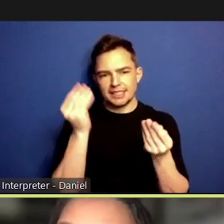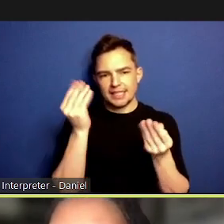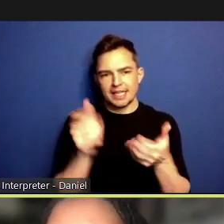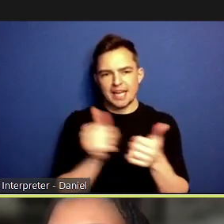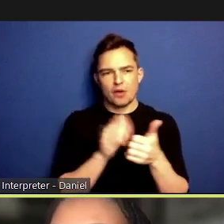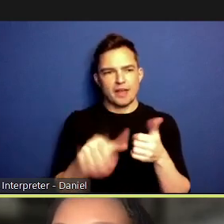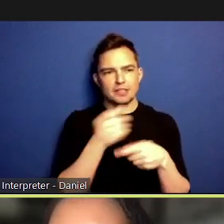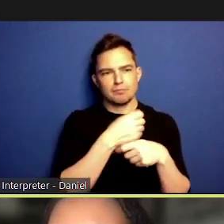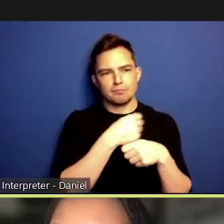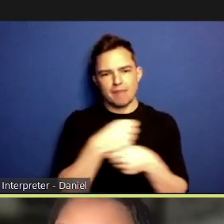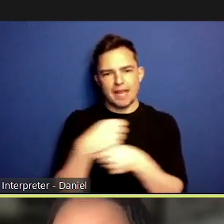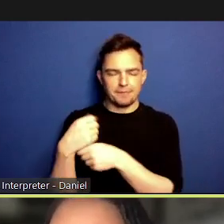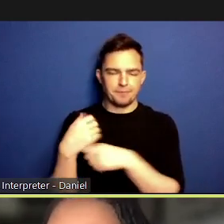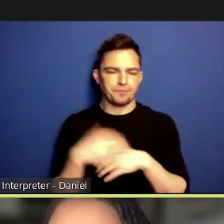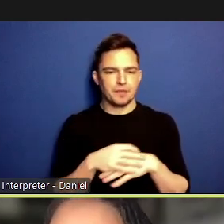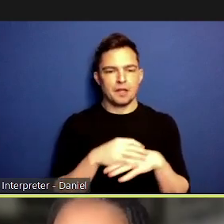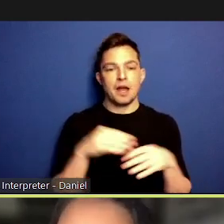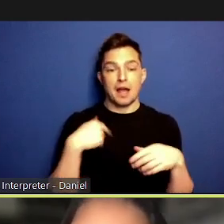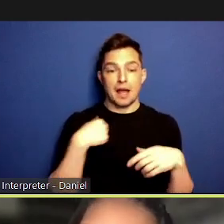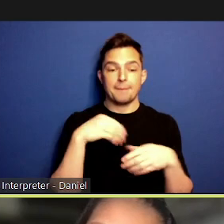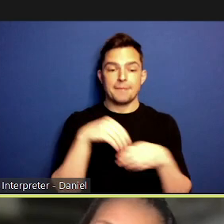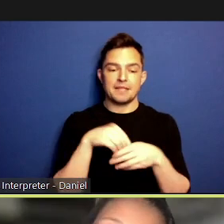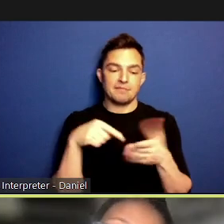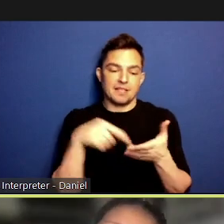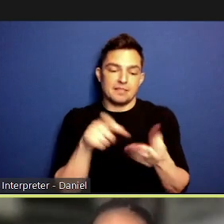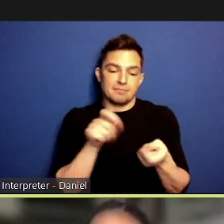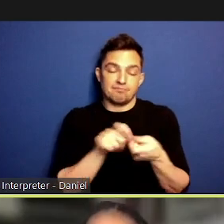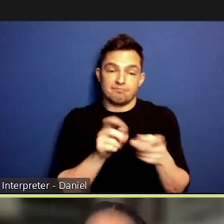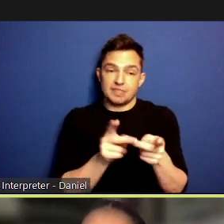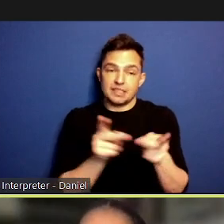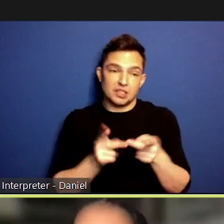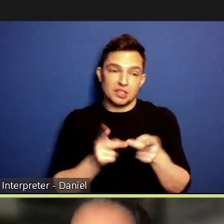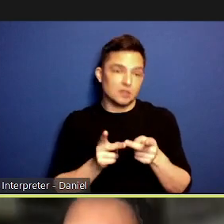now that I'm in the position that I'm in.